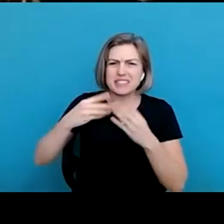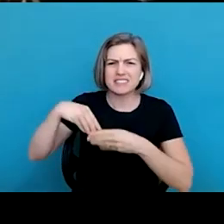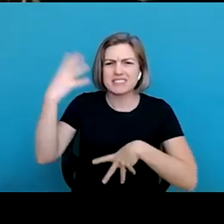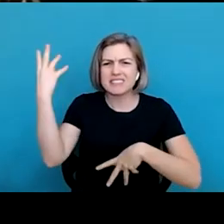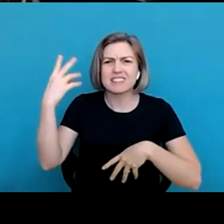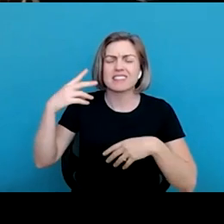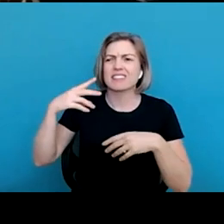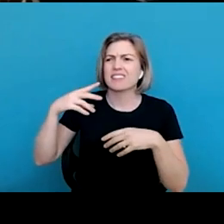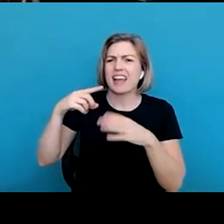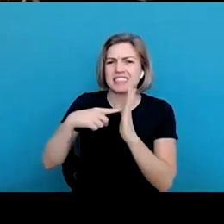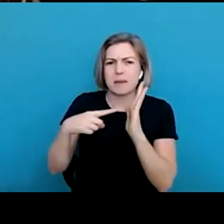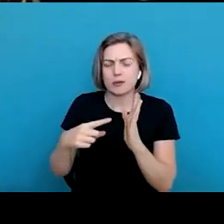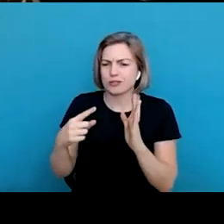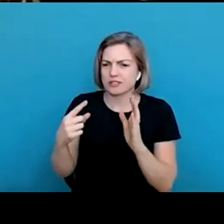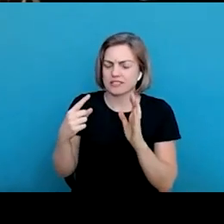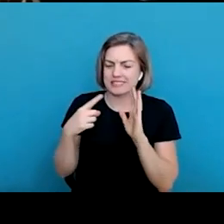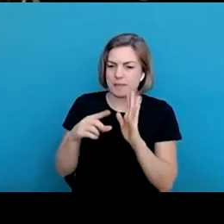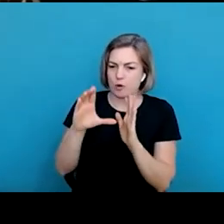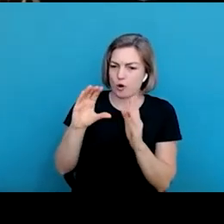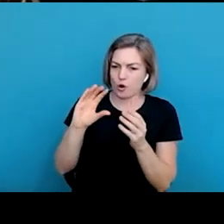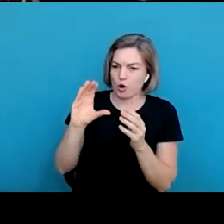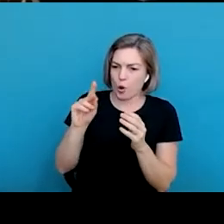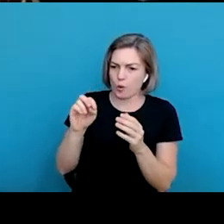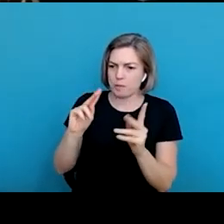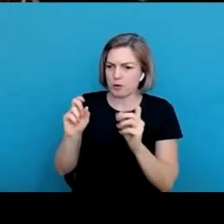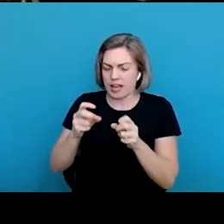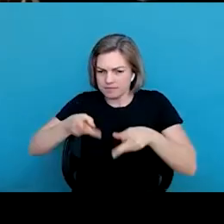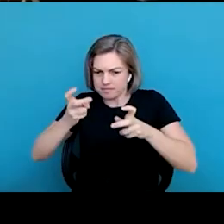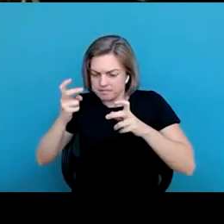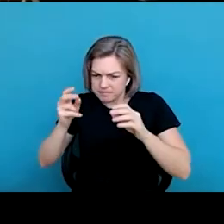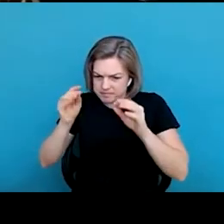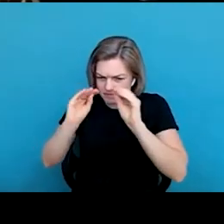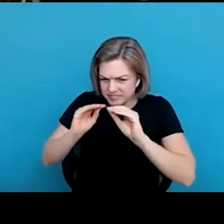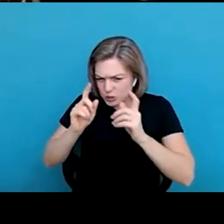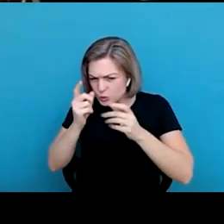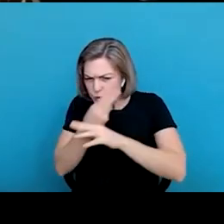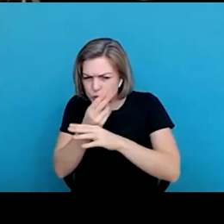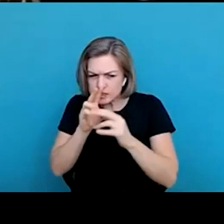codes that people can look up and pull from and tinker with. That is something we are going to be addressing very soon.